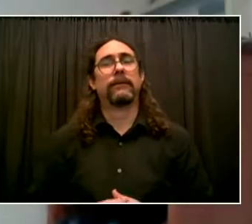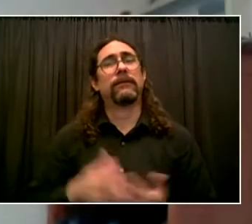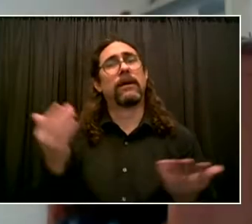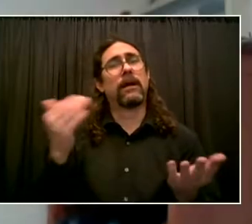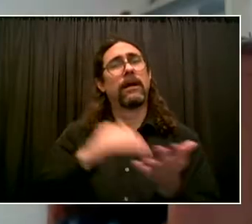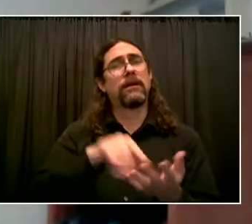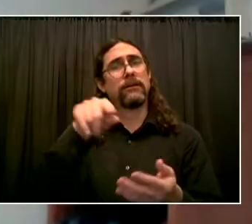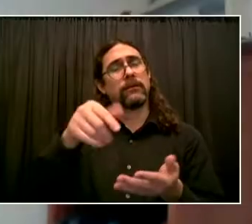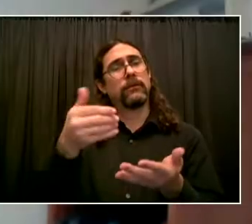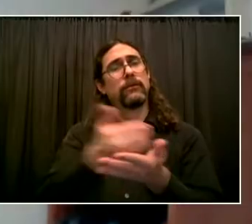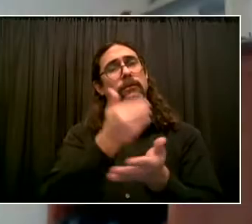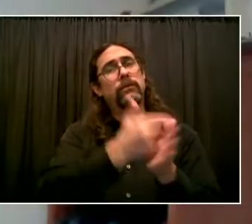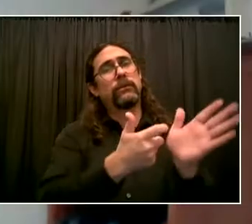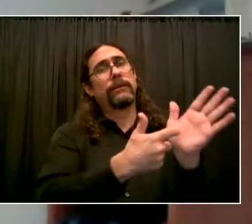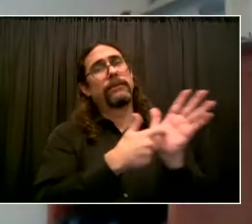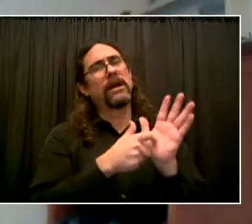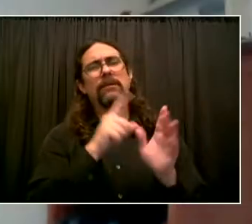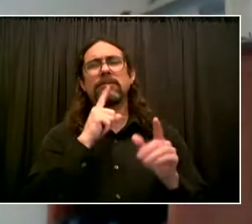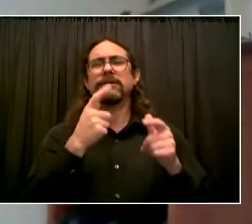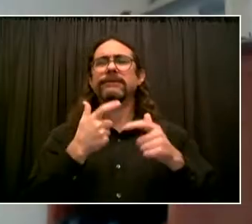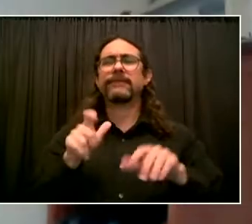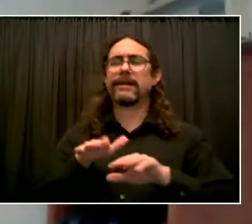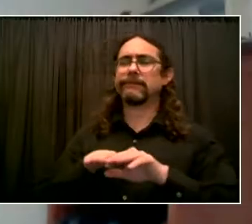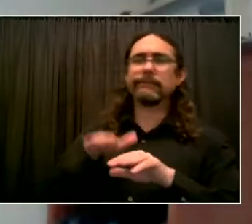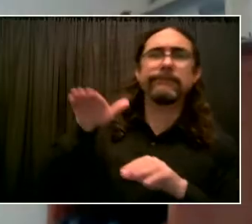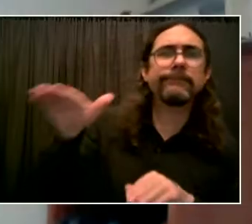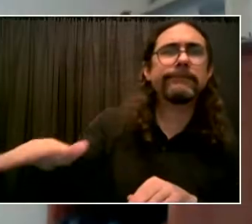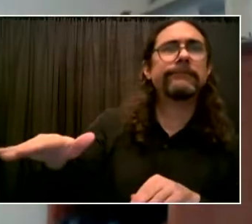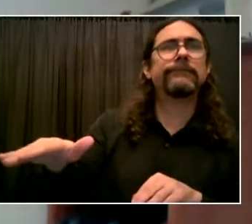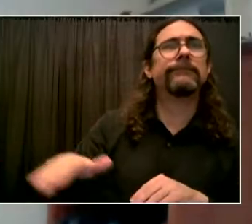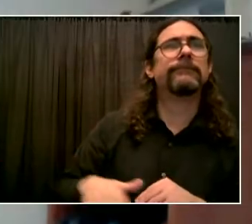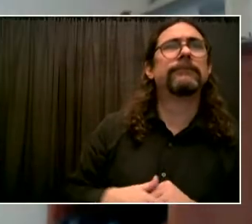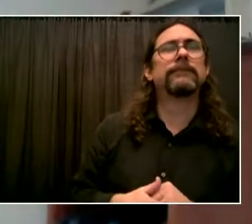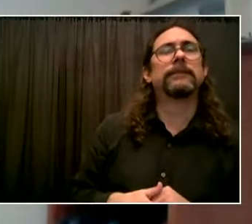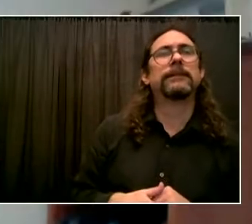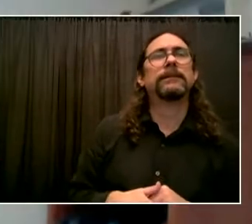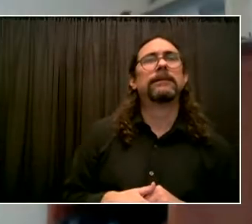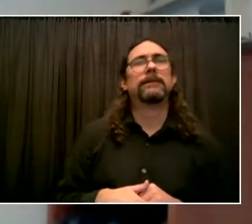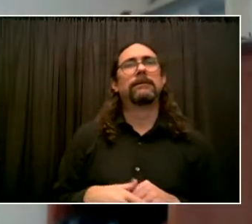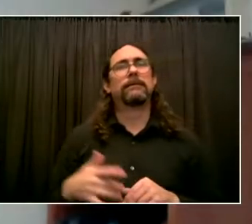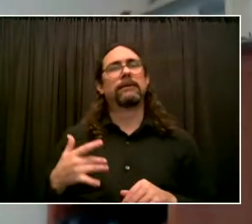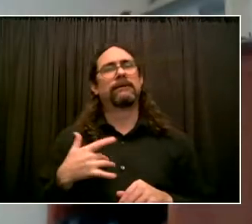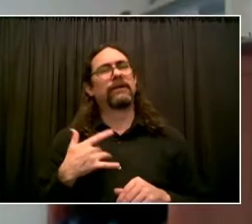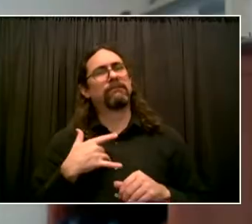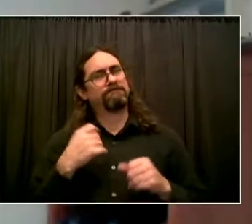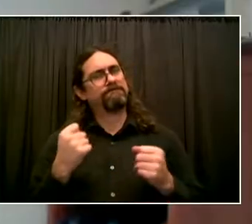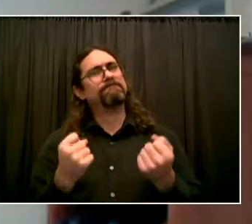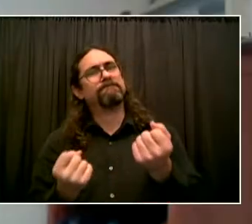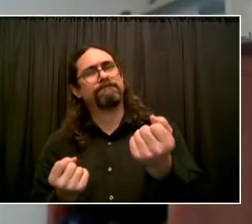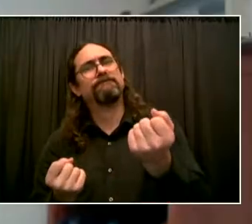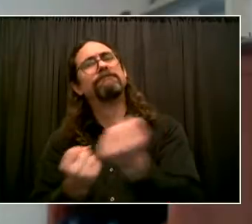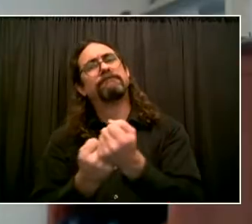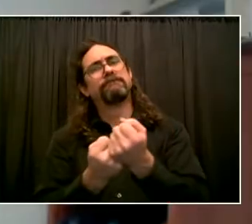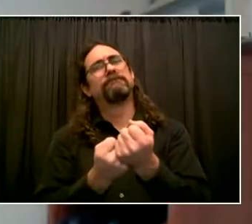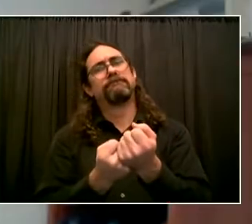I DO THINK THIS MANDATE IS A MAJOR STEP FORWARD, AS IT HAS DONE SO MANY TIMES DURING THE LAST 20 MONTHS